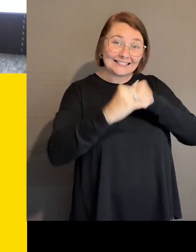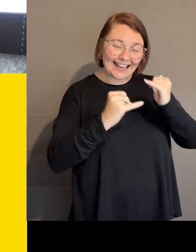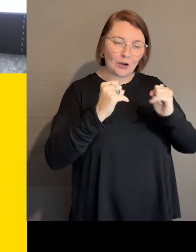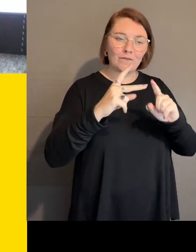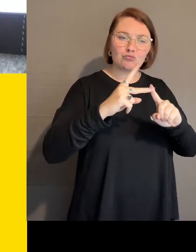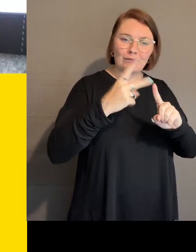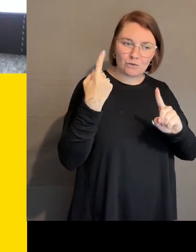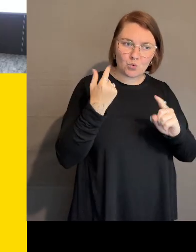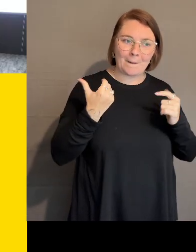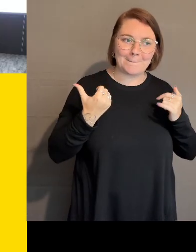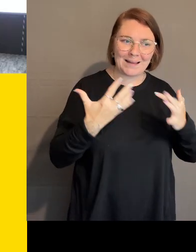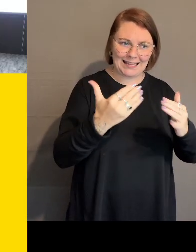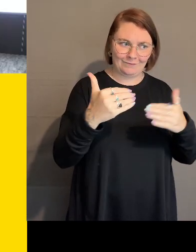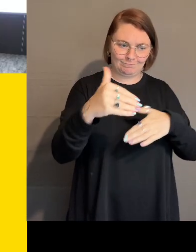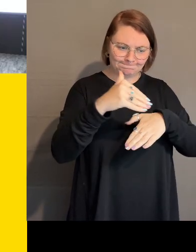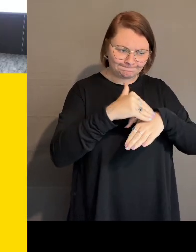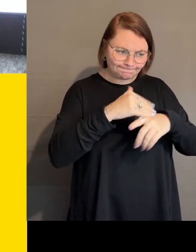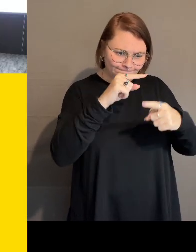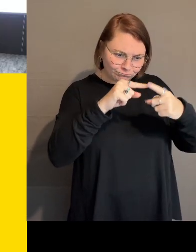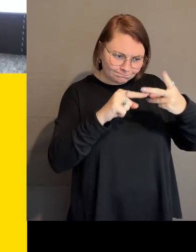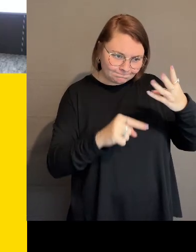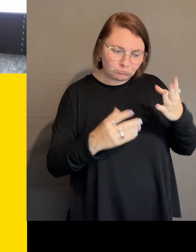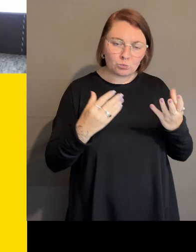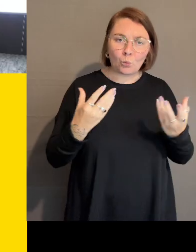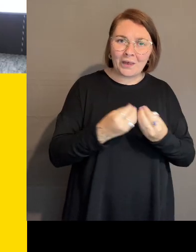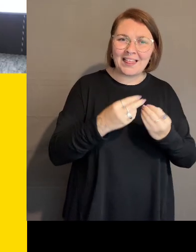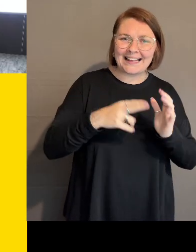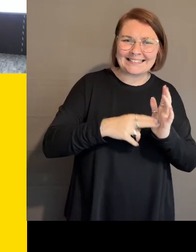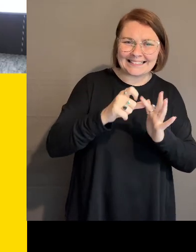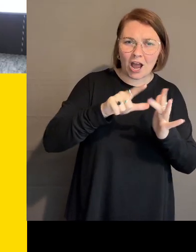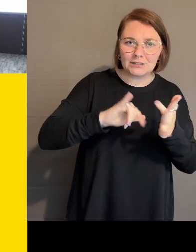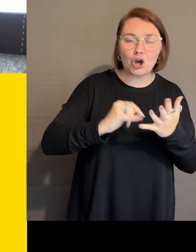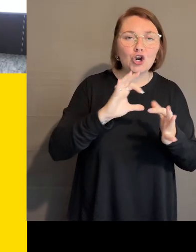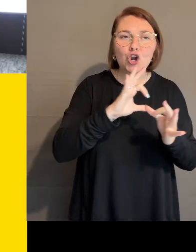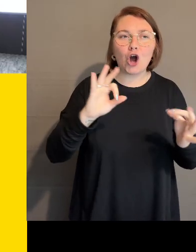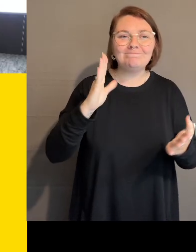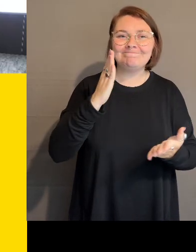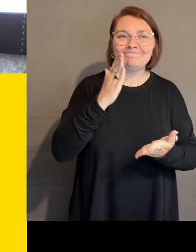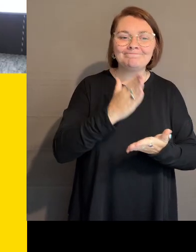many of the issues that we find in the National Disability Insurance Scheme aren't necessarily